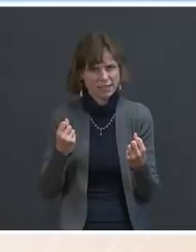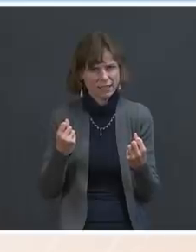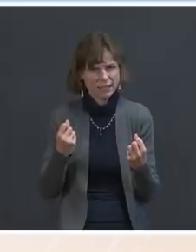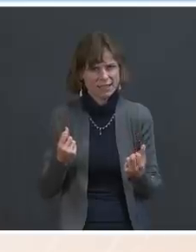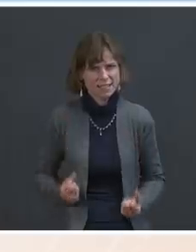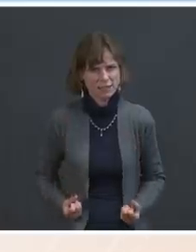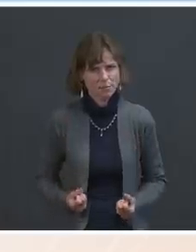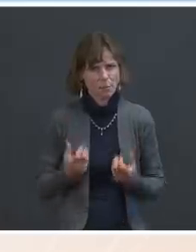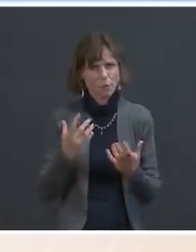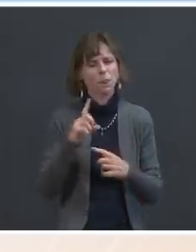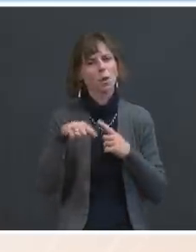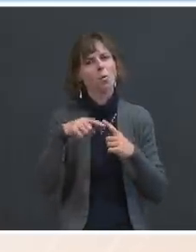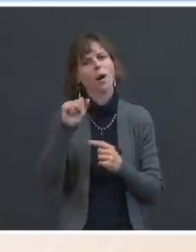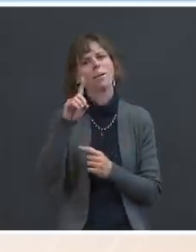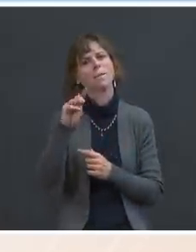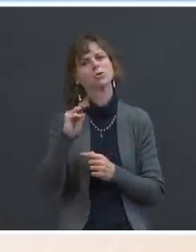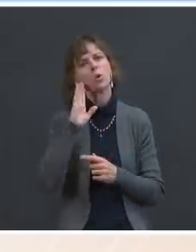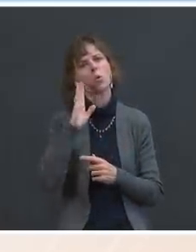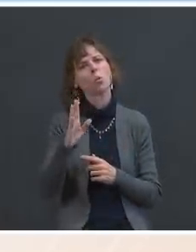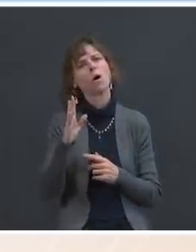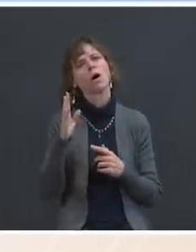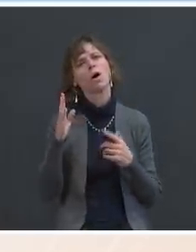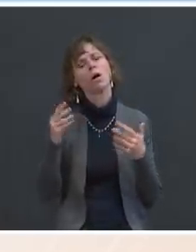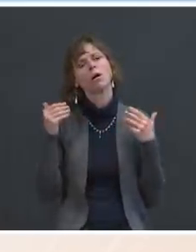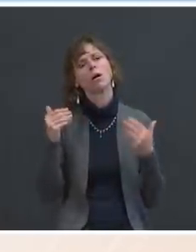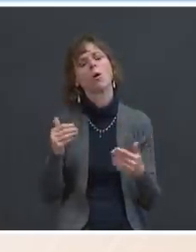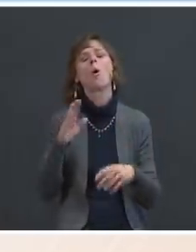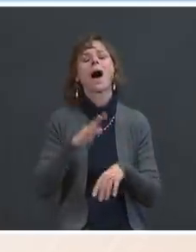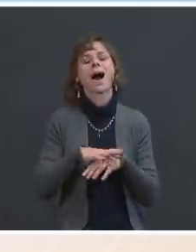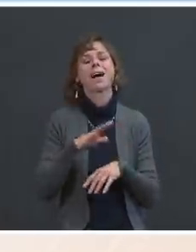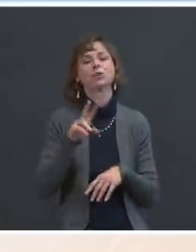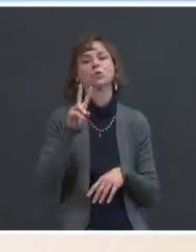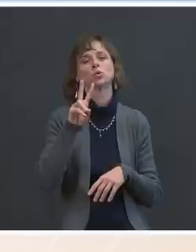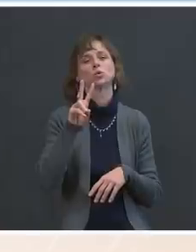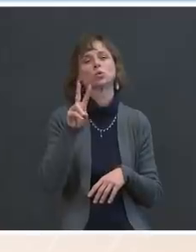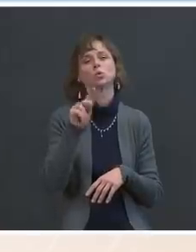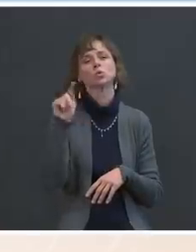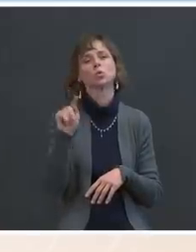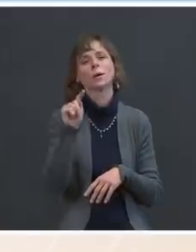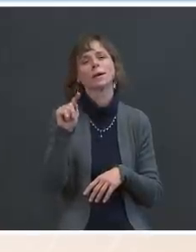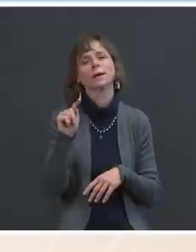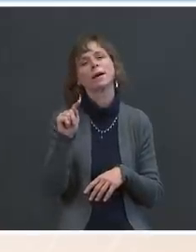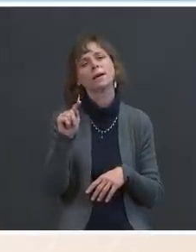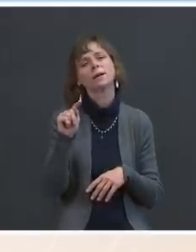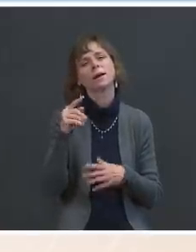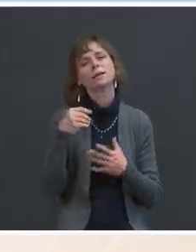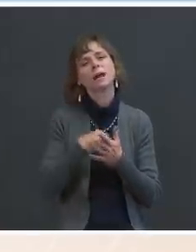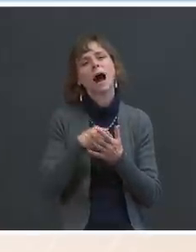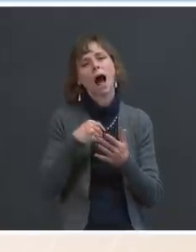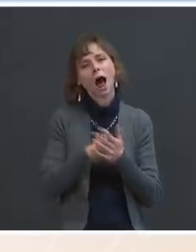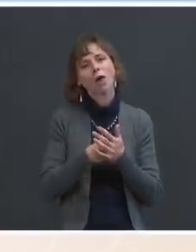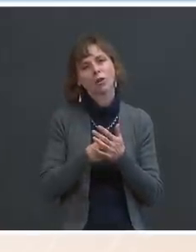on the $2 trillion climate change package that was such a big part of then-candidate Biden's campaign? Ms. Psaki: It's only day 49, Jonathan.